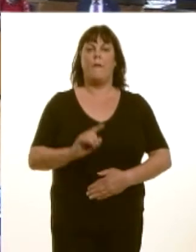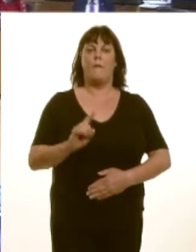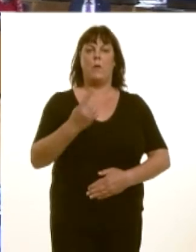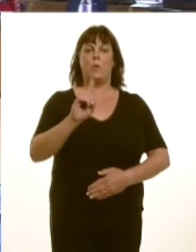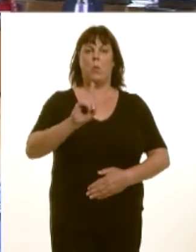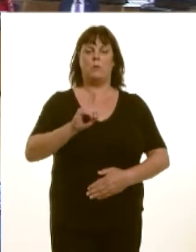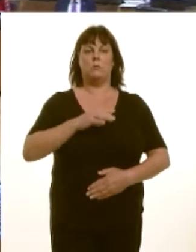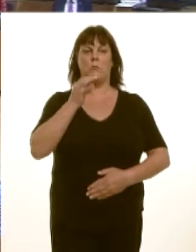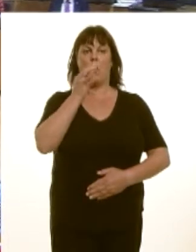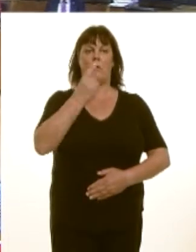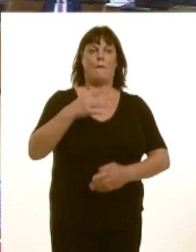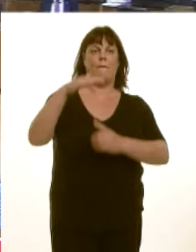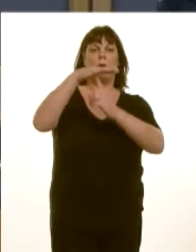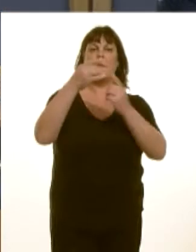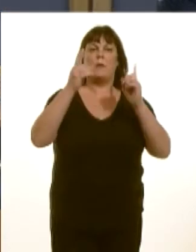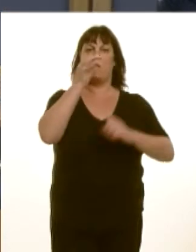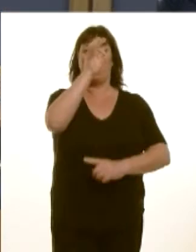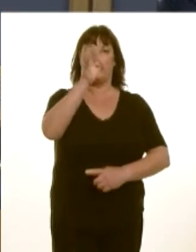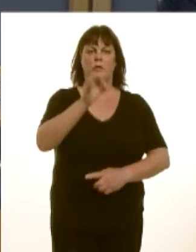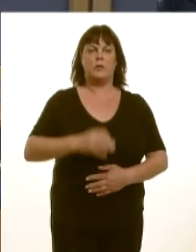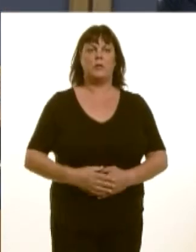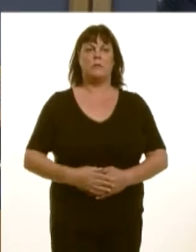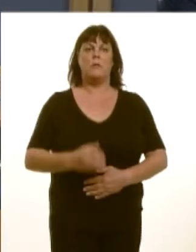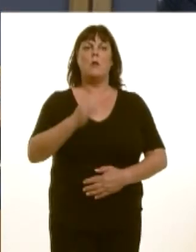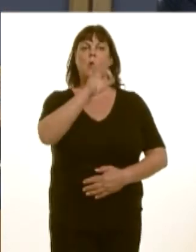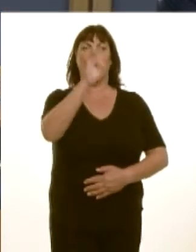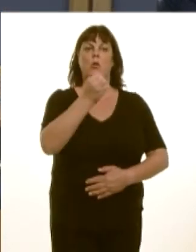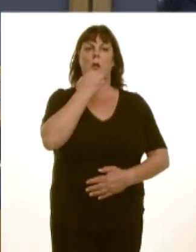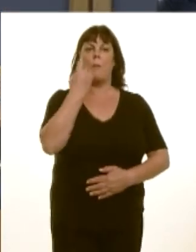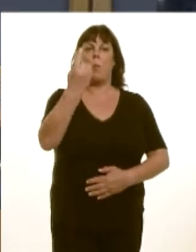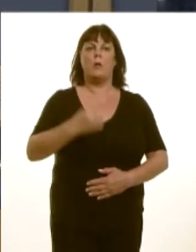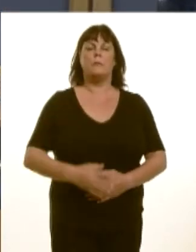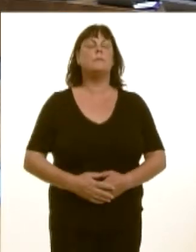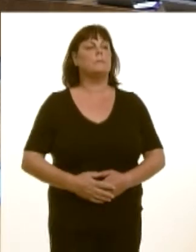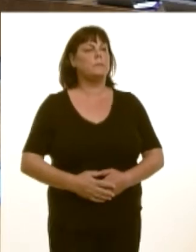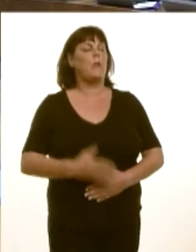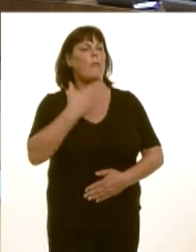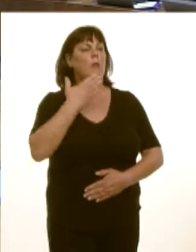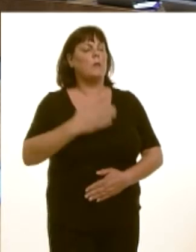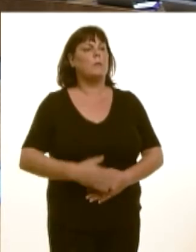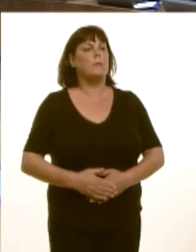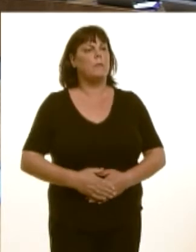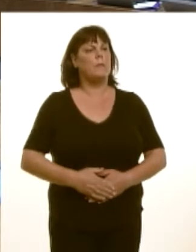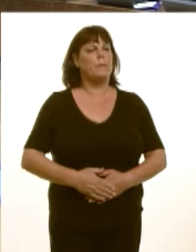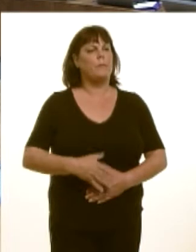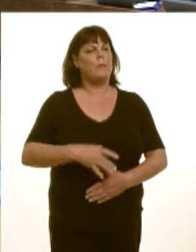A wnaiff y Prif Weinidog roi'r wybodaeth ddiweddaraf am yr hyn y mae Llywodraeth Cymru yn ei wneud